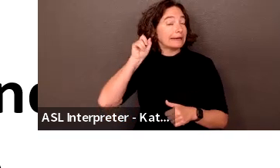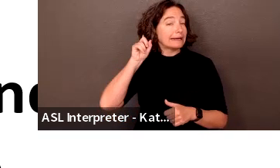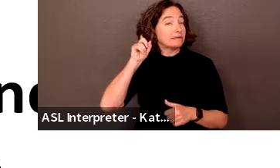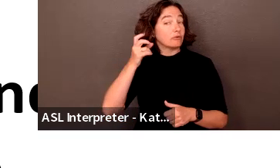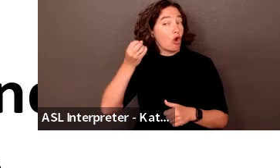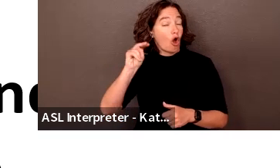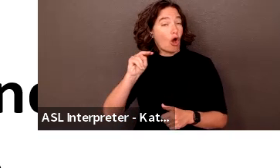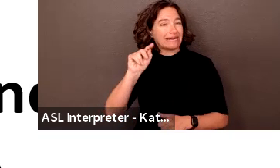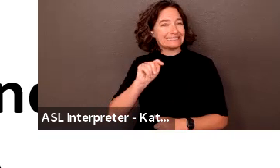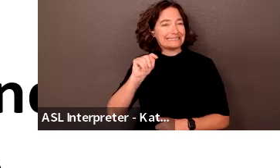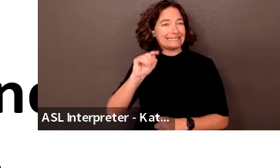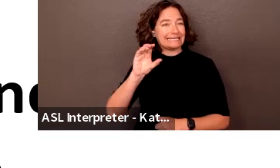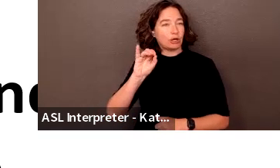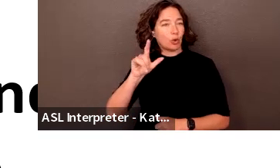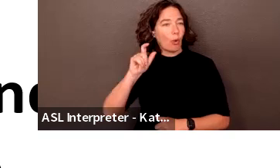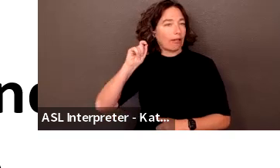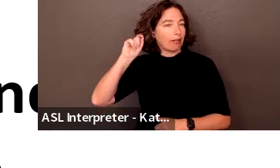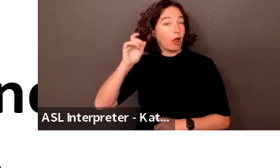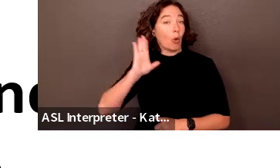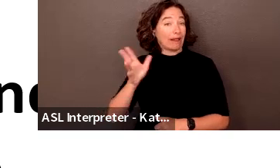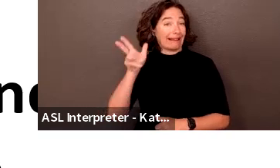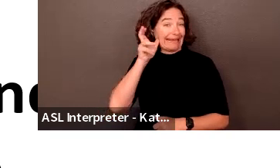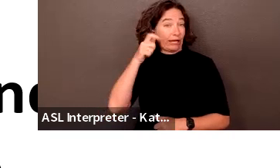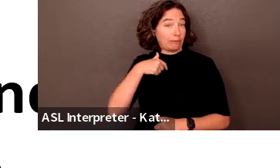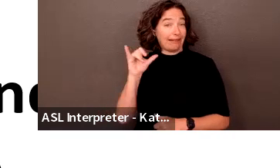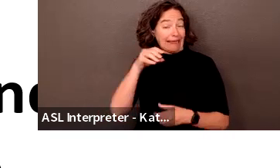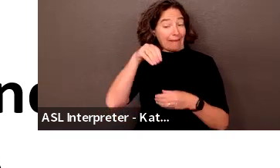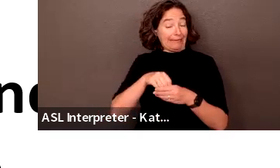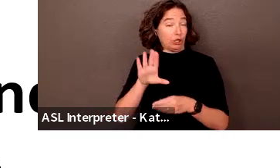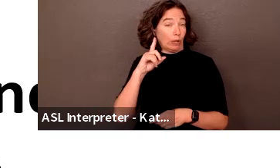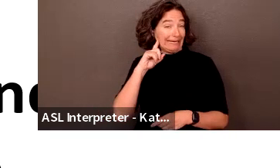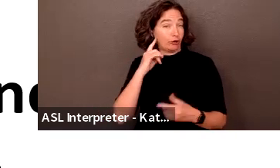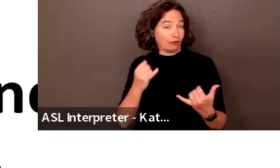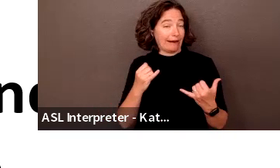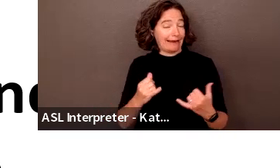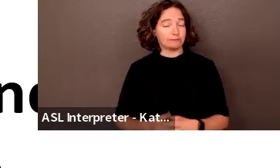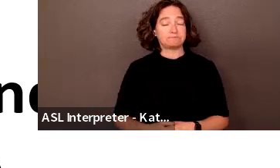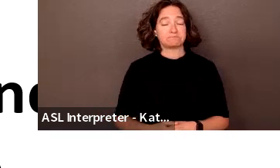and then this room is actually looped in. So for those of you who would